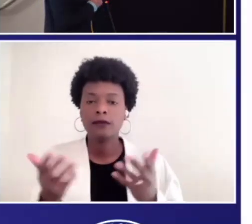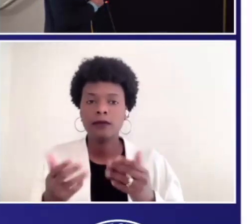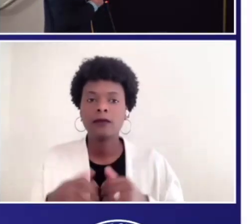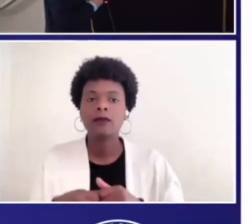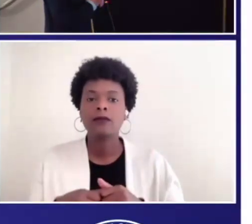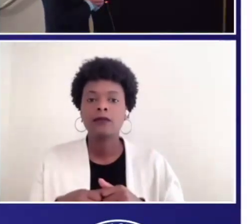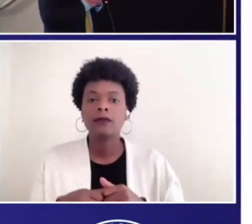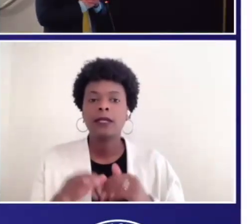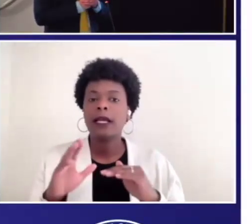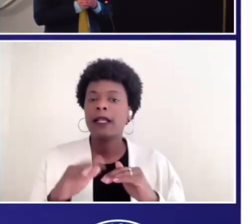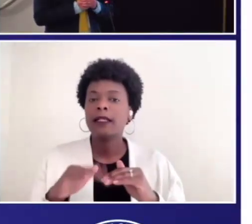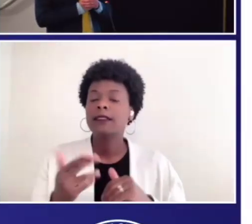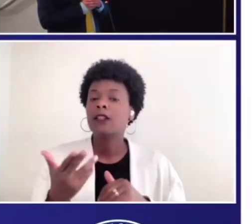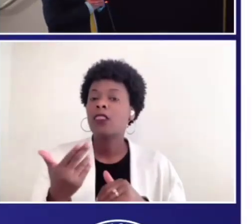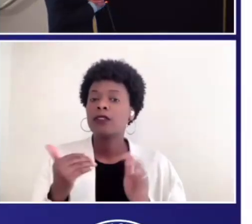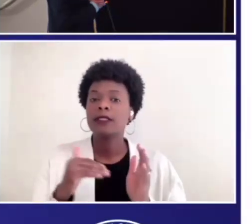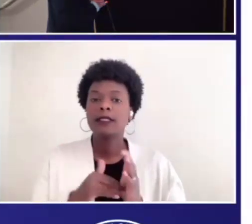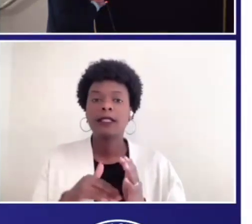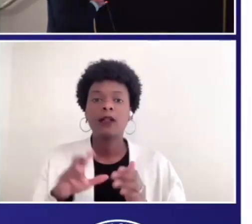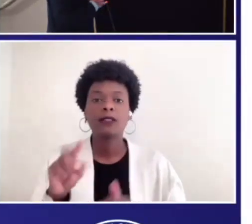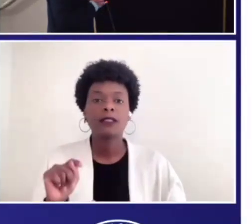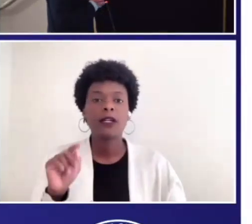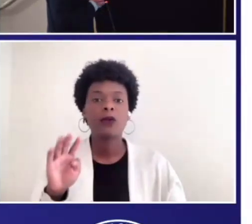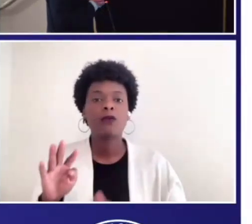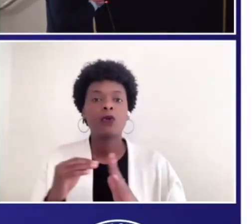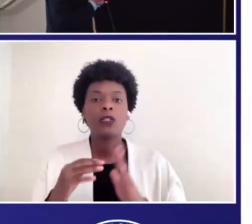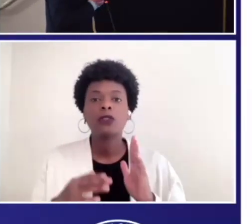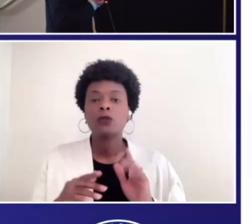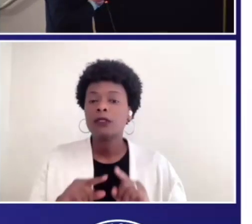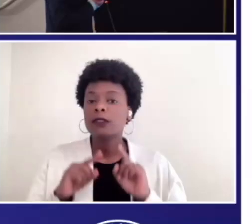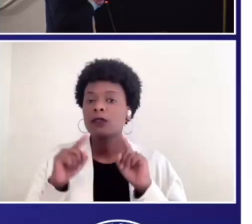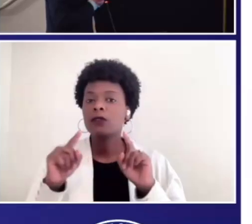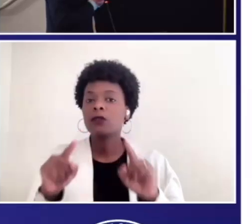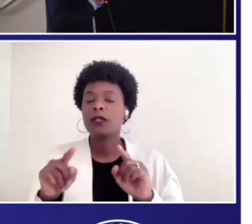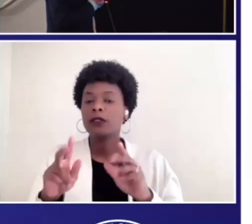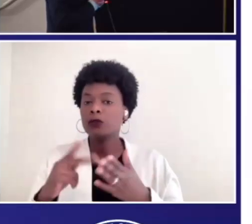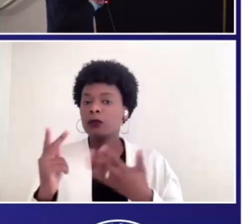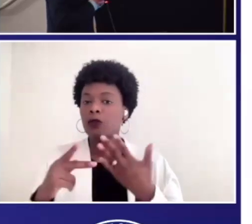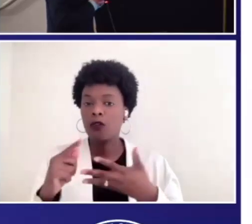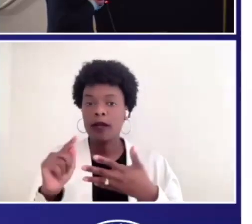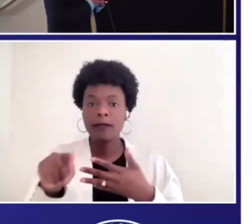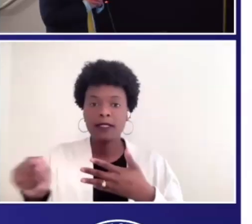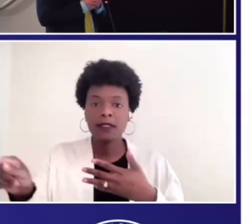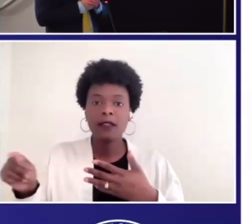at least 13,000 Title IV students attending programs that would be eligible for the